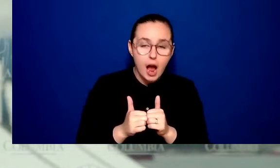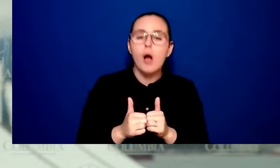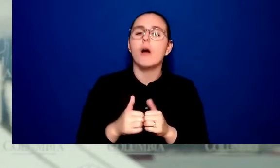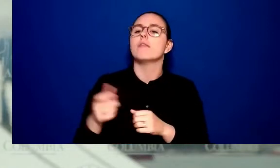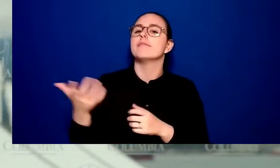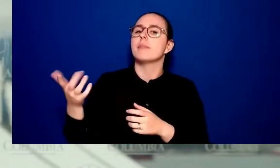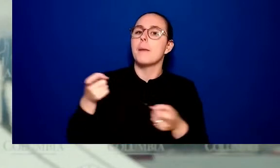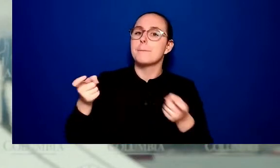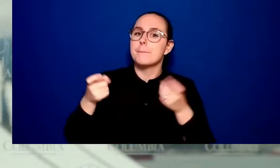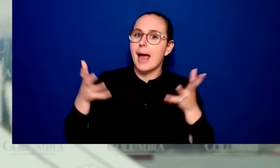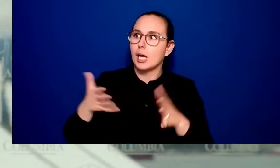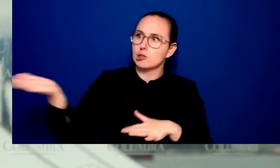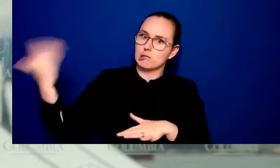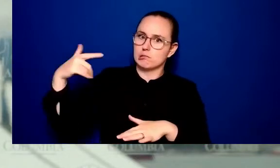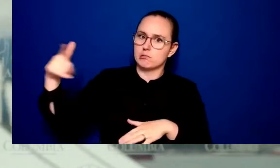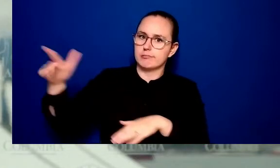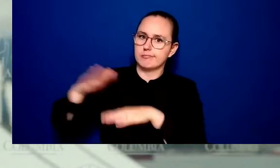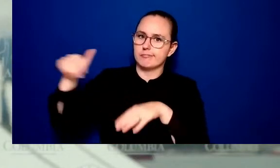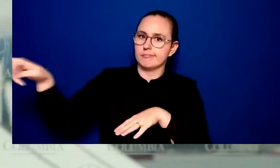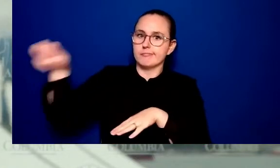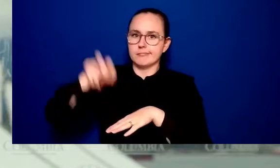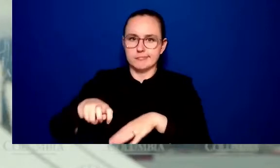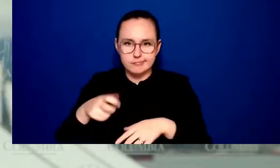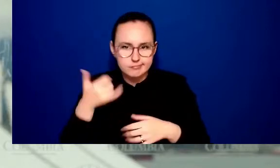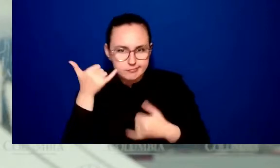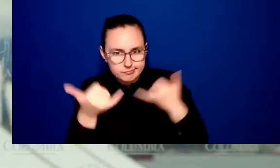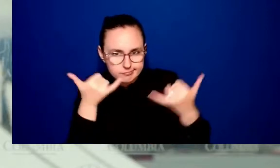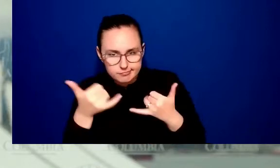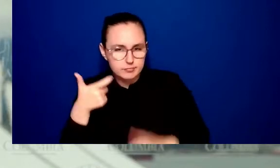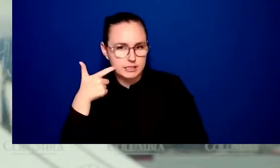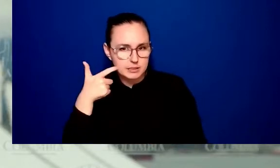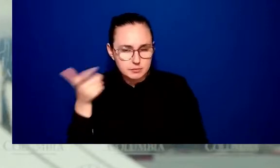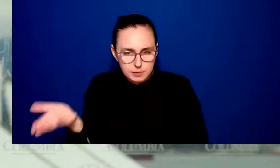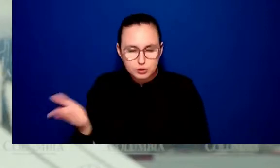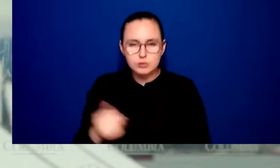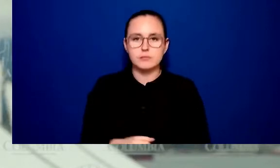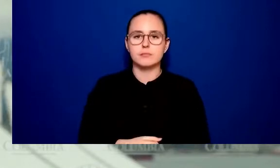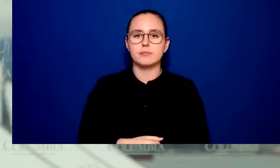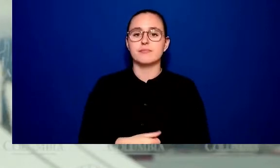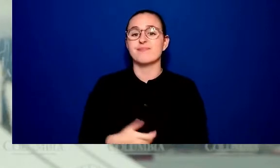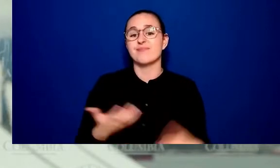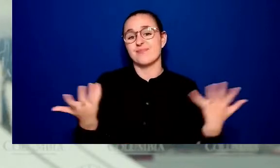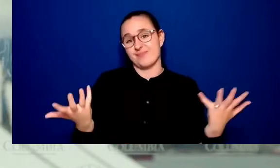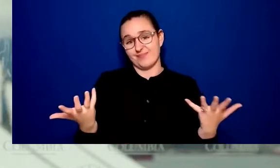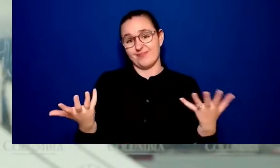level and others, and certainly it continues to be a challenge